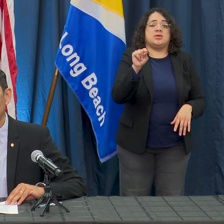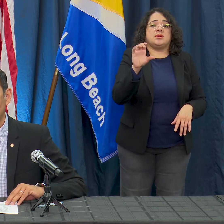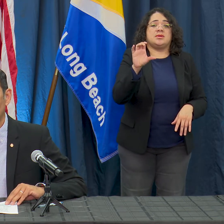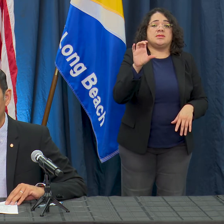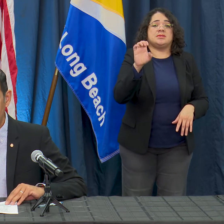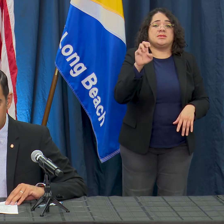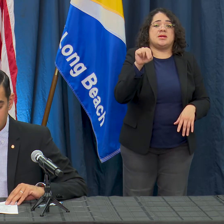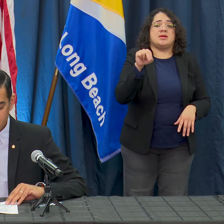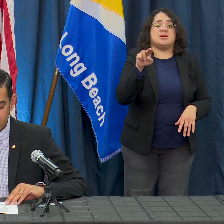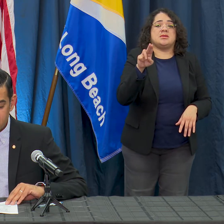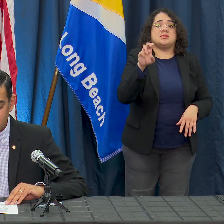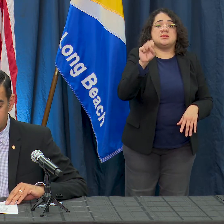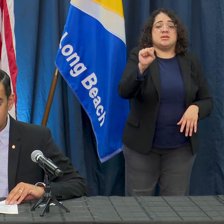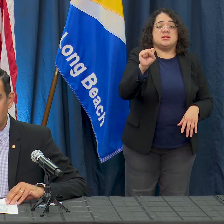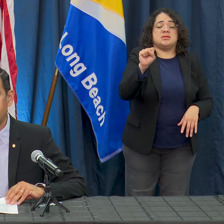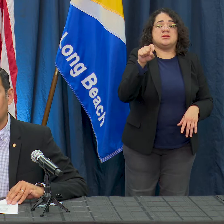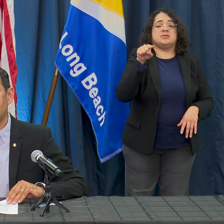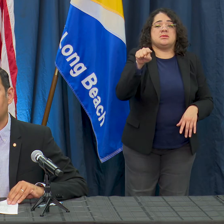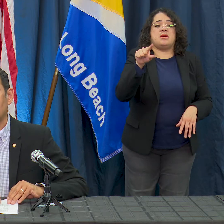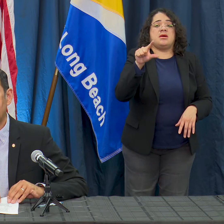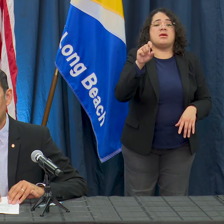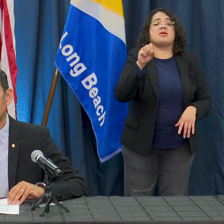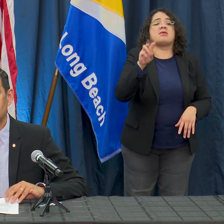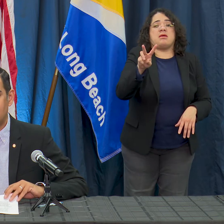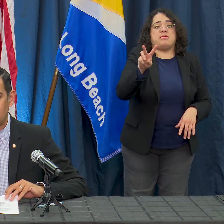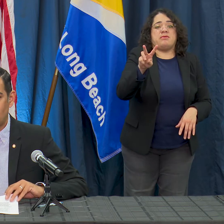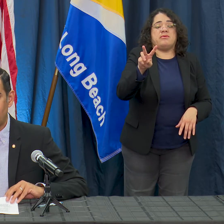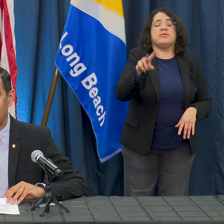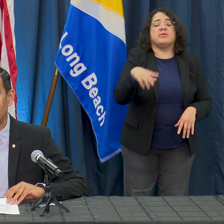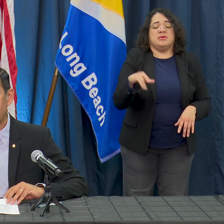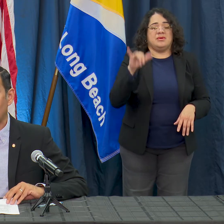You can fill it out to make sure that we're getting the federal